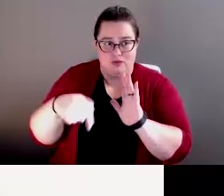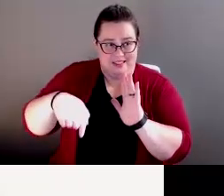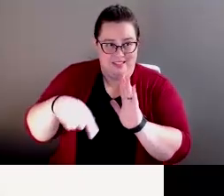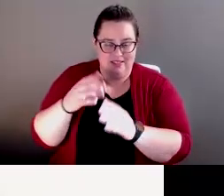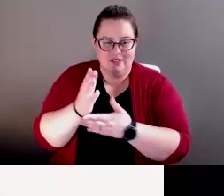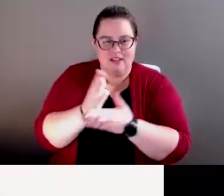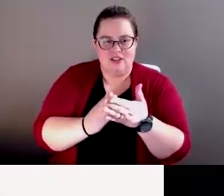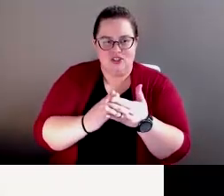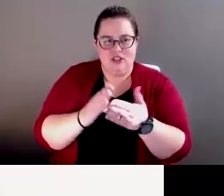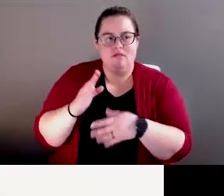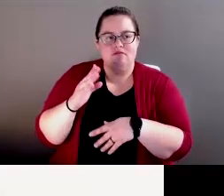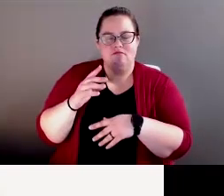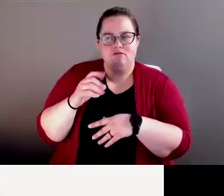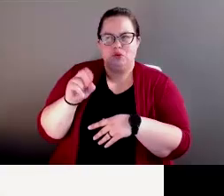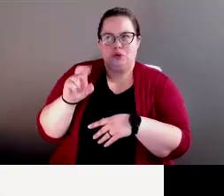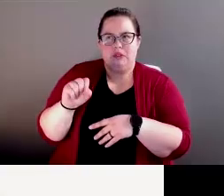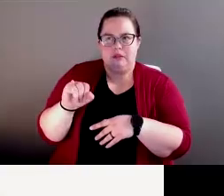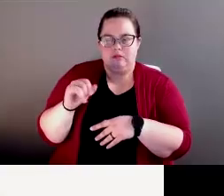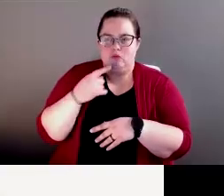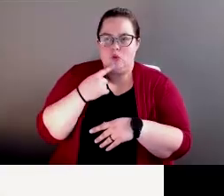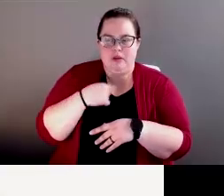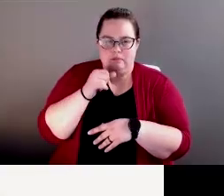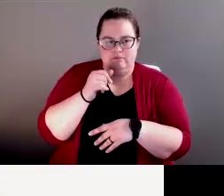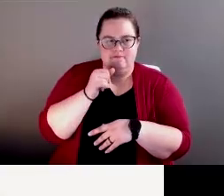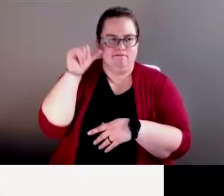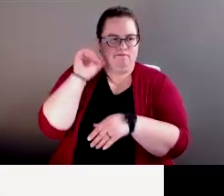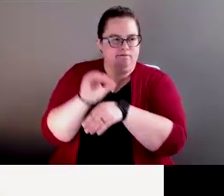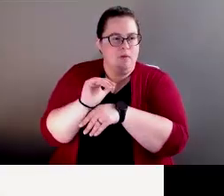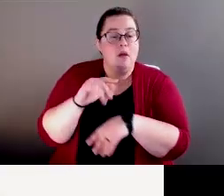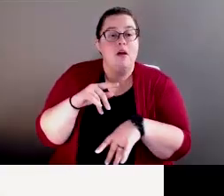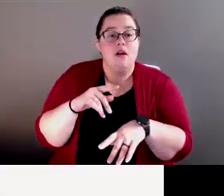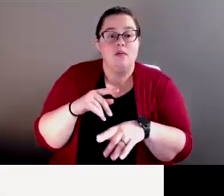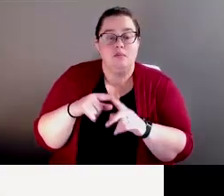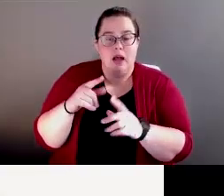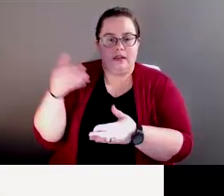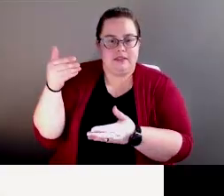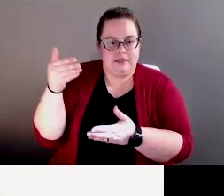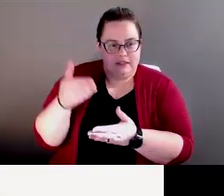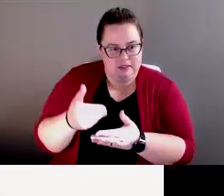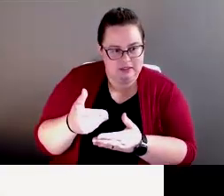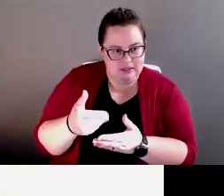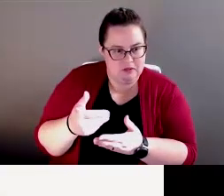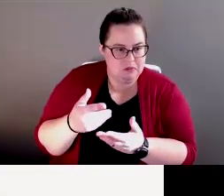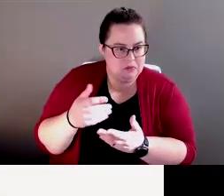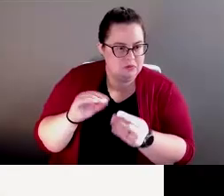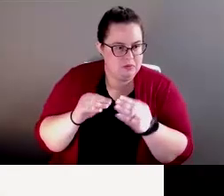And so, we're getting there. But because of time and everything, we have a packed schedule,